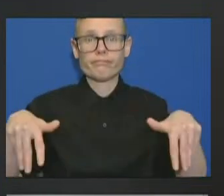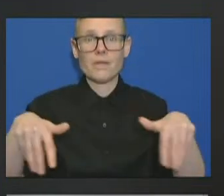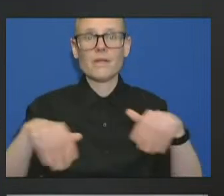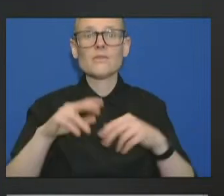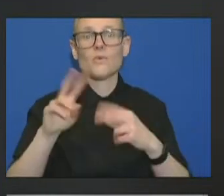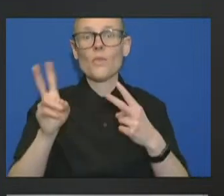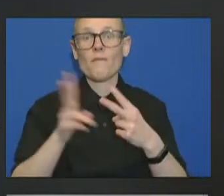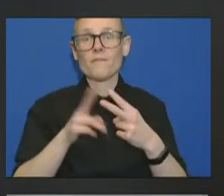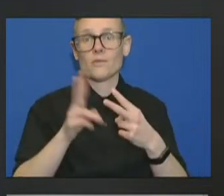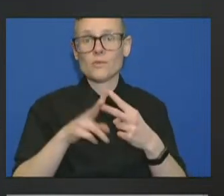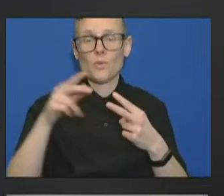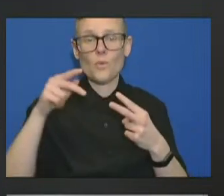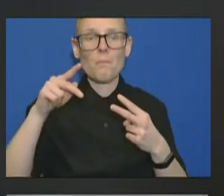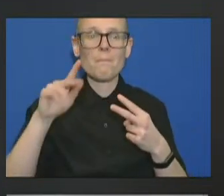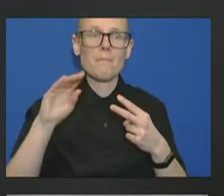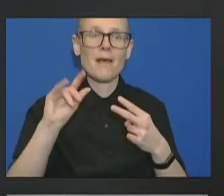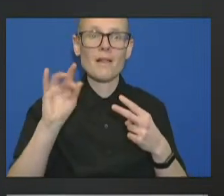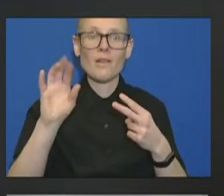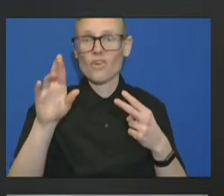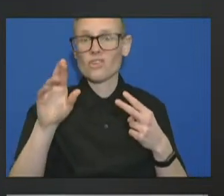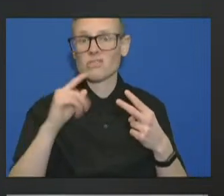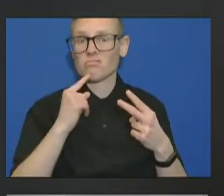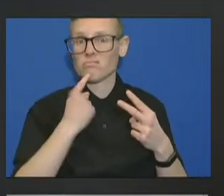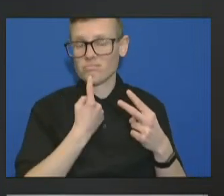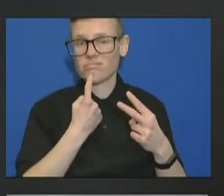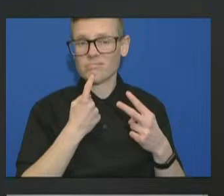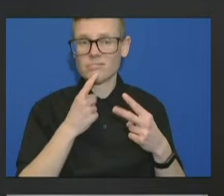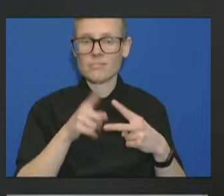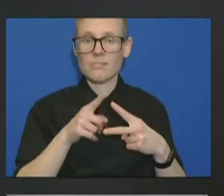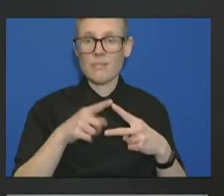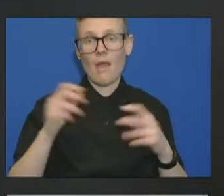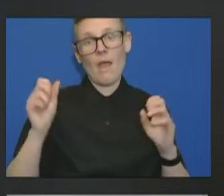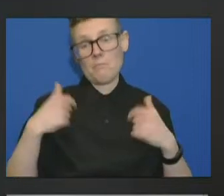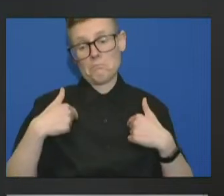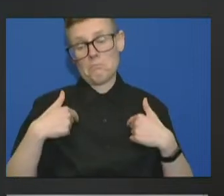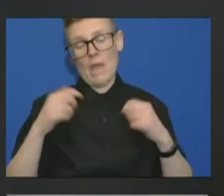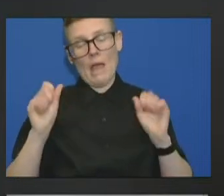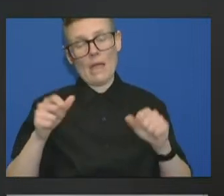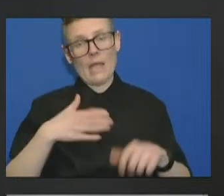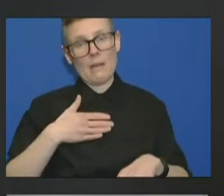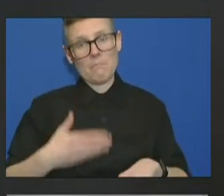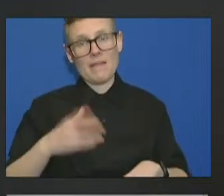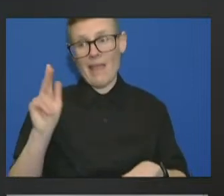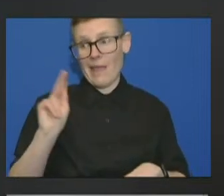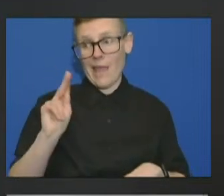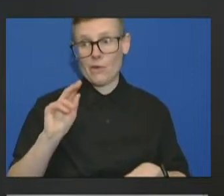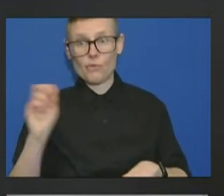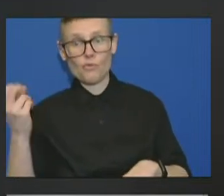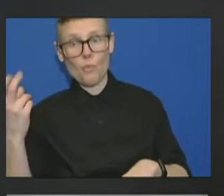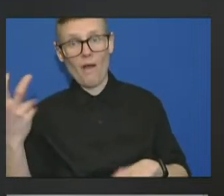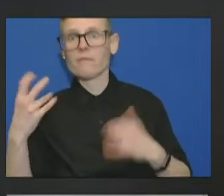The blueprint is broken into pillars. The first two pillars